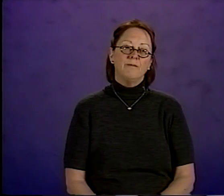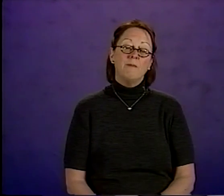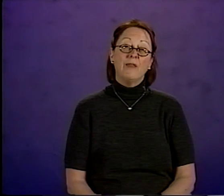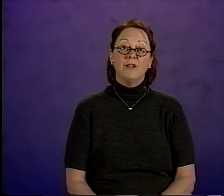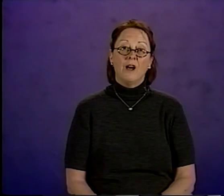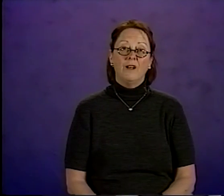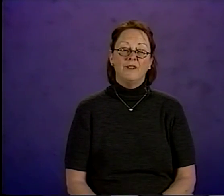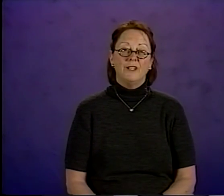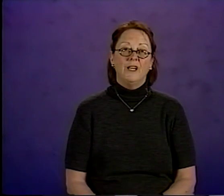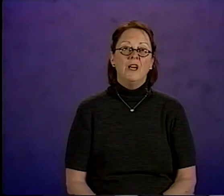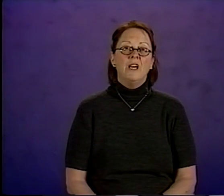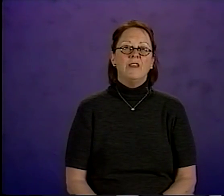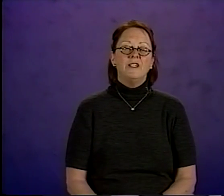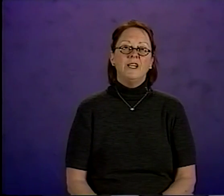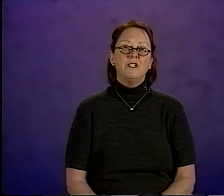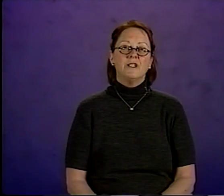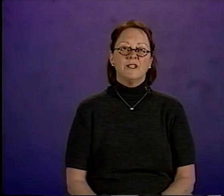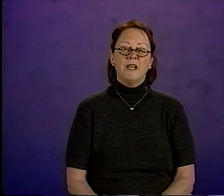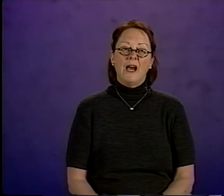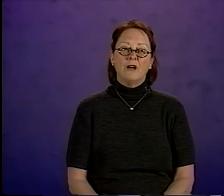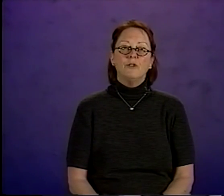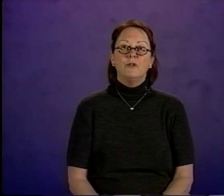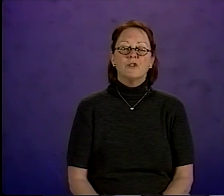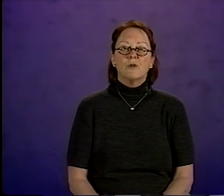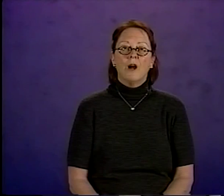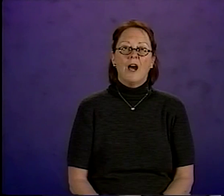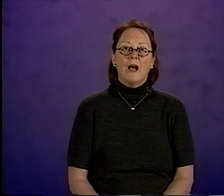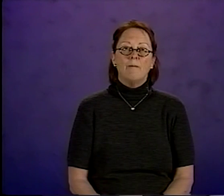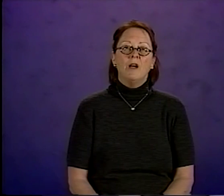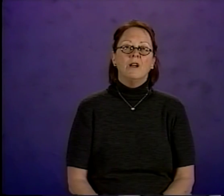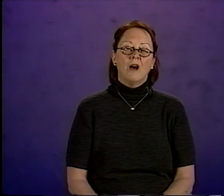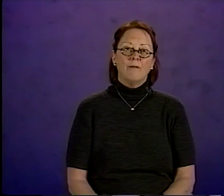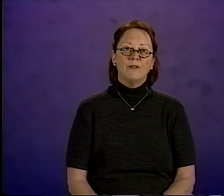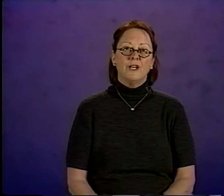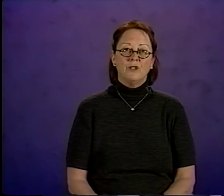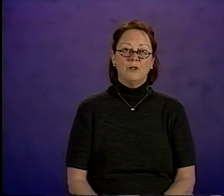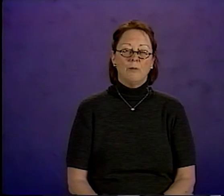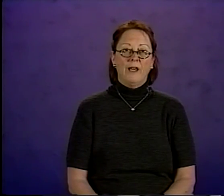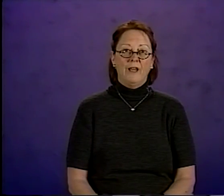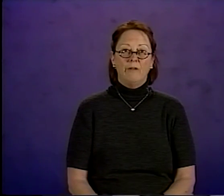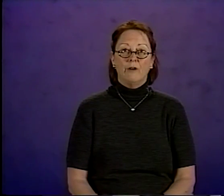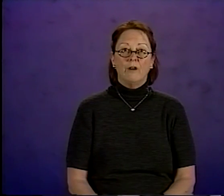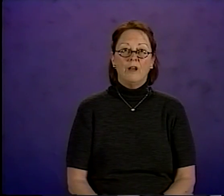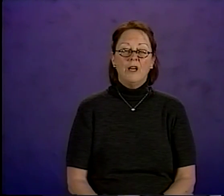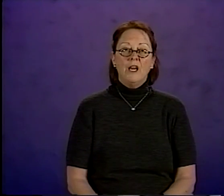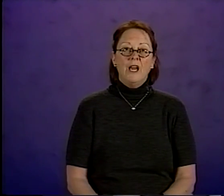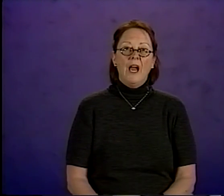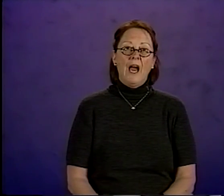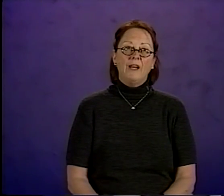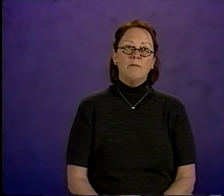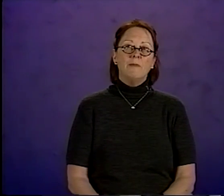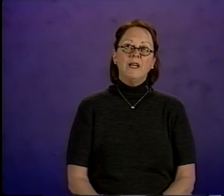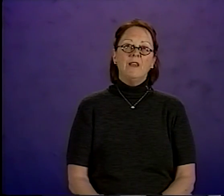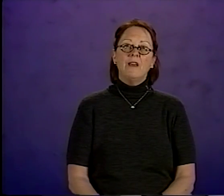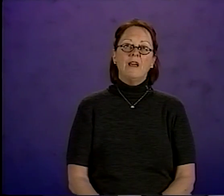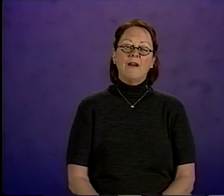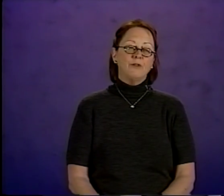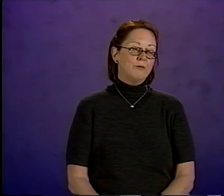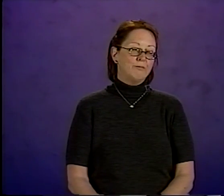methodology that teaches us how to describe conversational behavior; and after